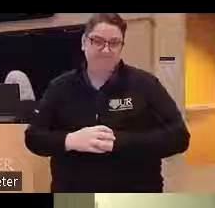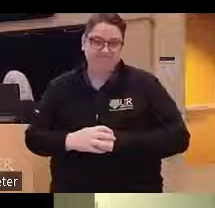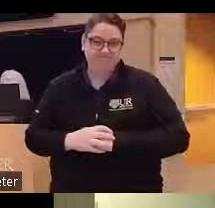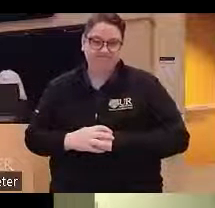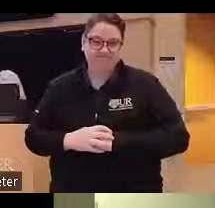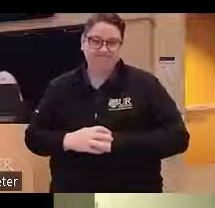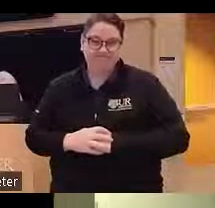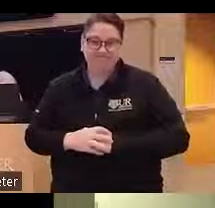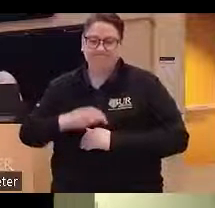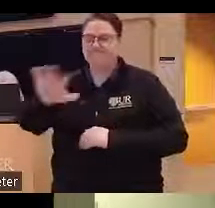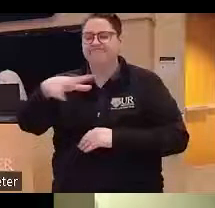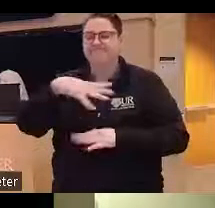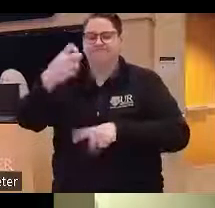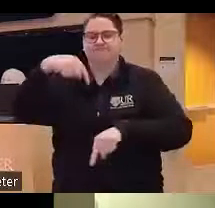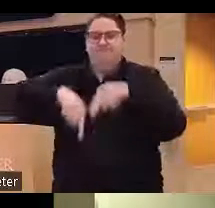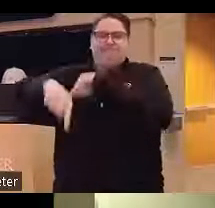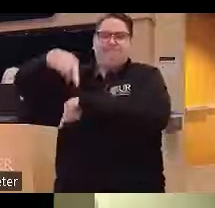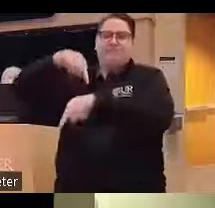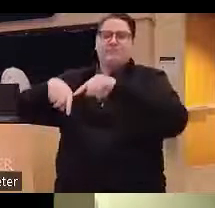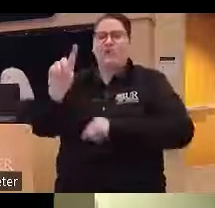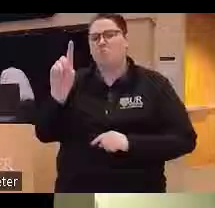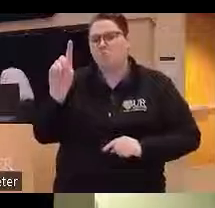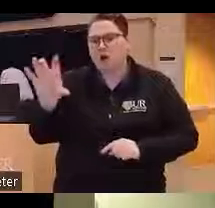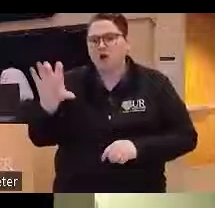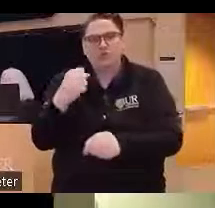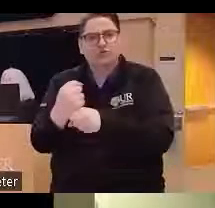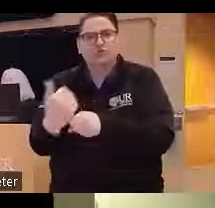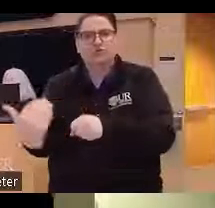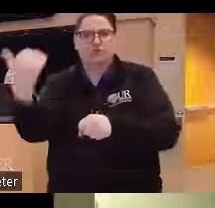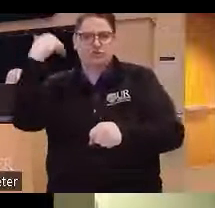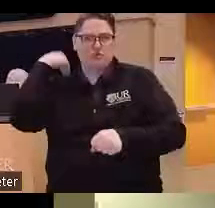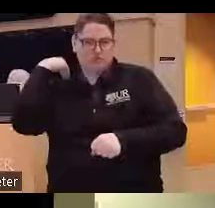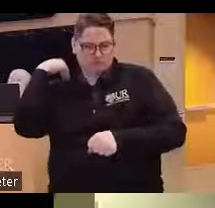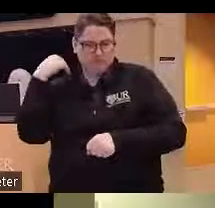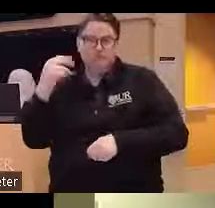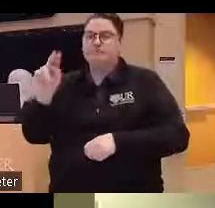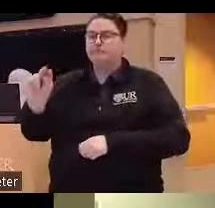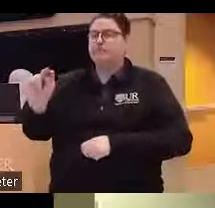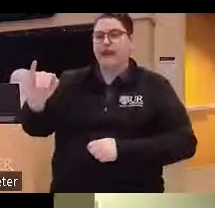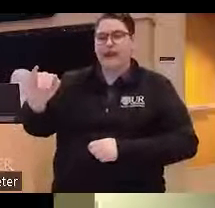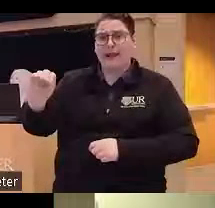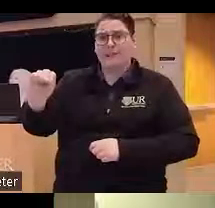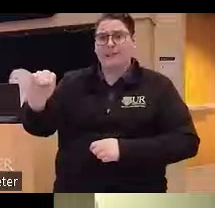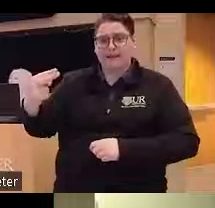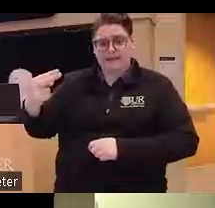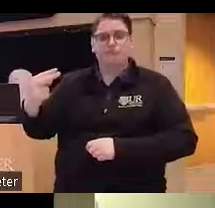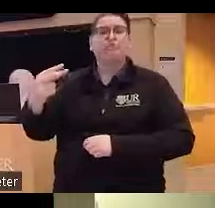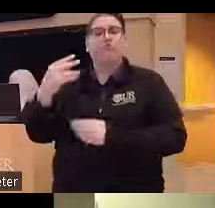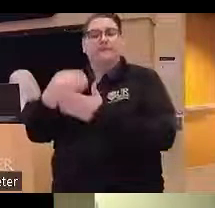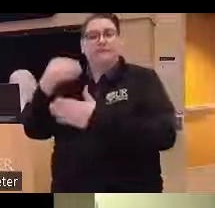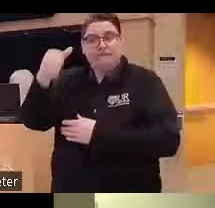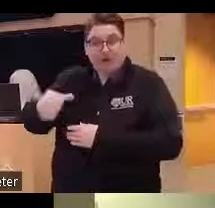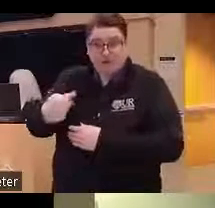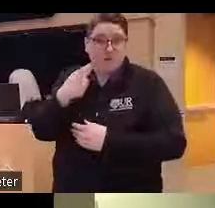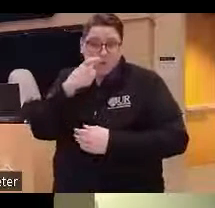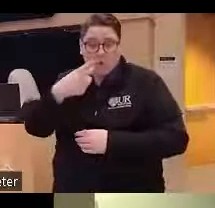um over a hundred years ago to a time when NIH funded psychiatric anthropologists and they did